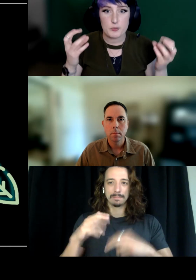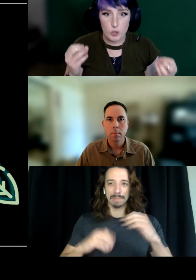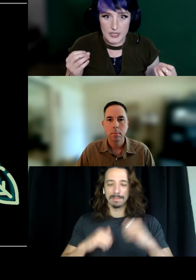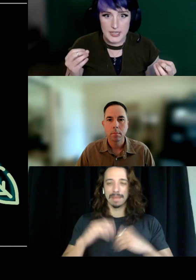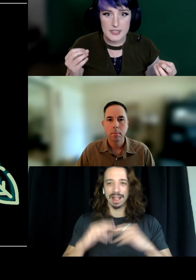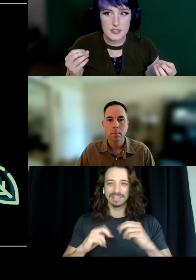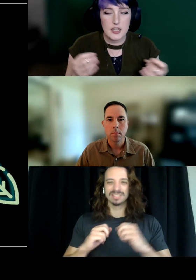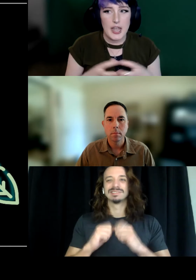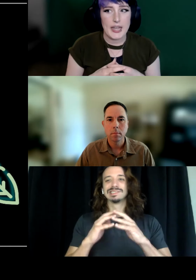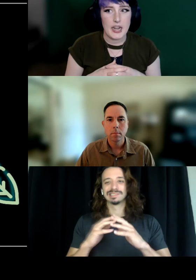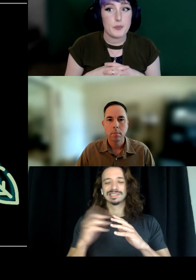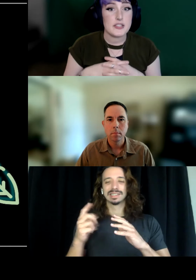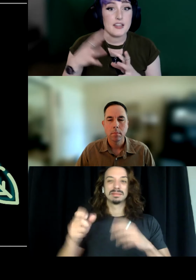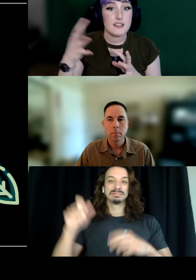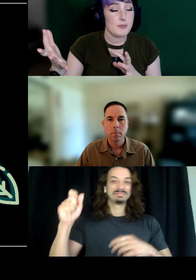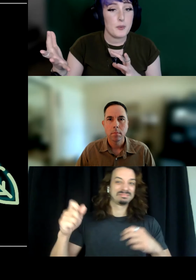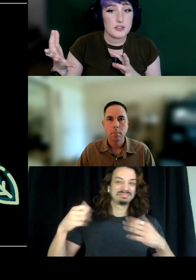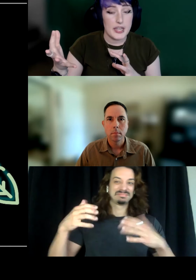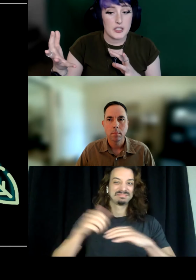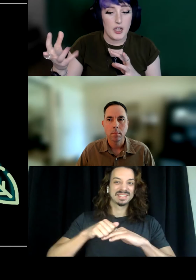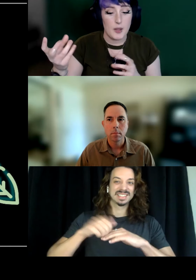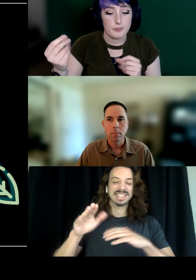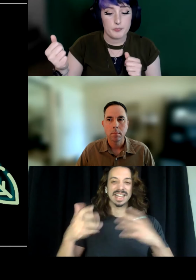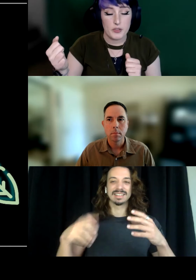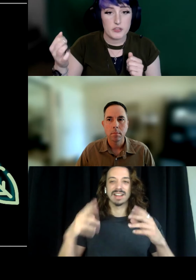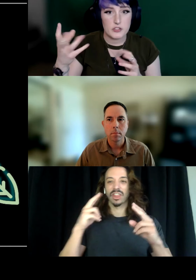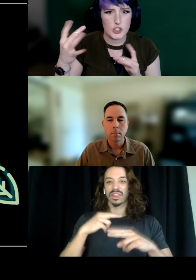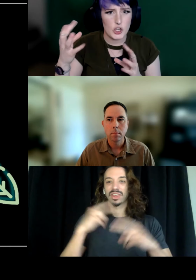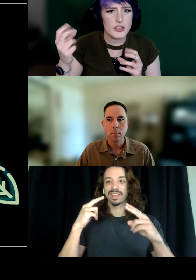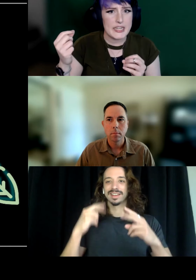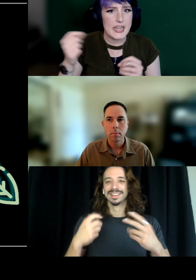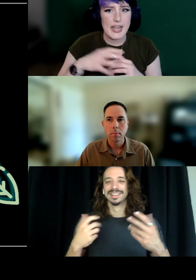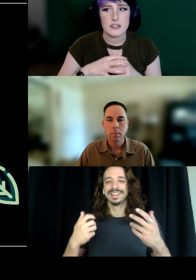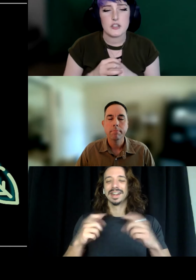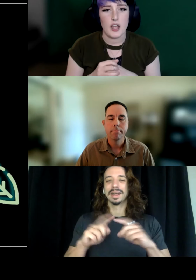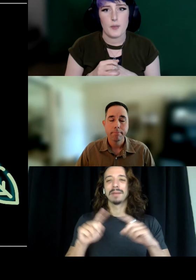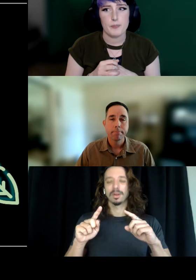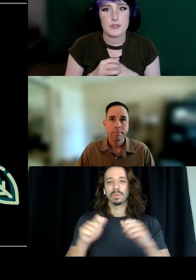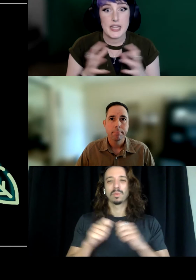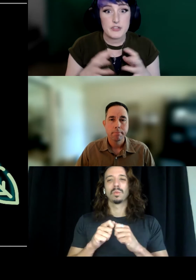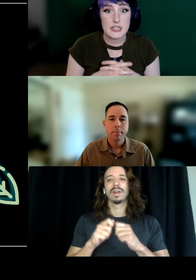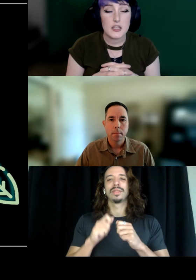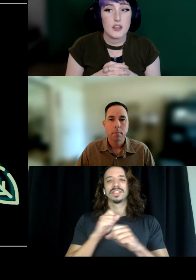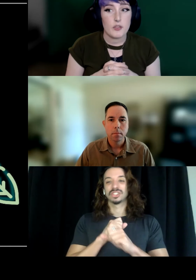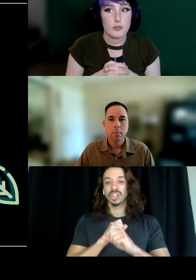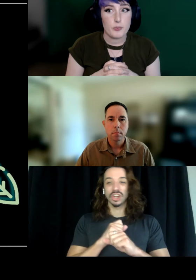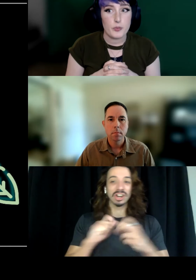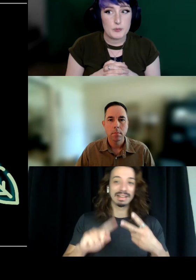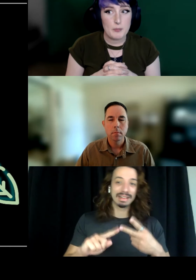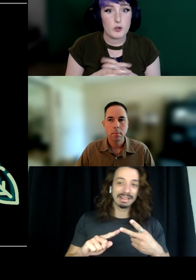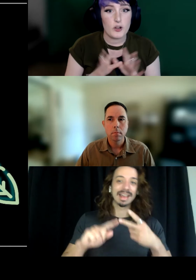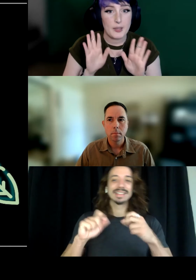There's process. And I would say same thing with like with security and safety. Those people are